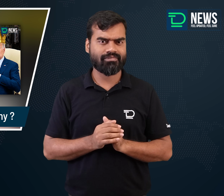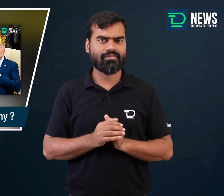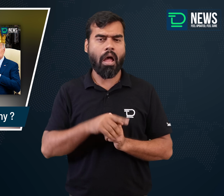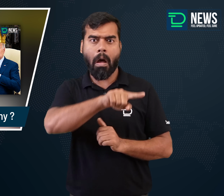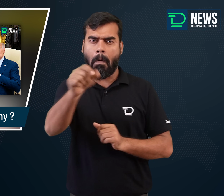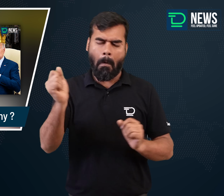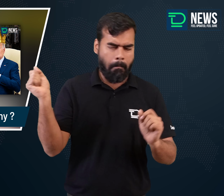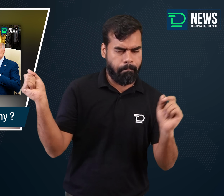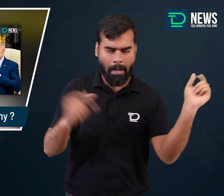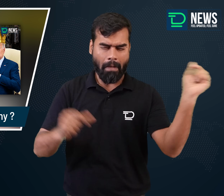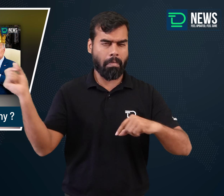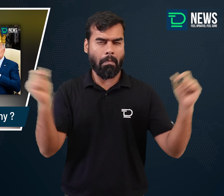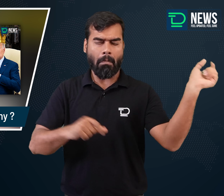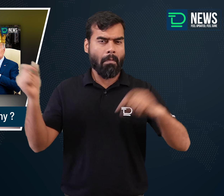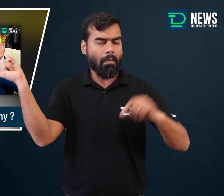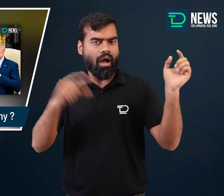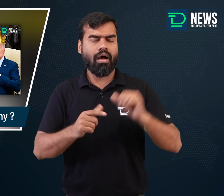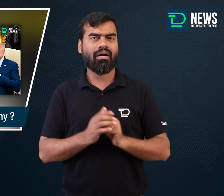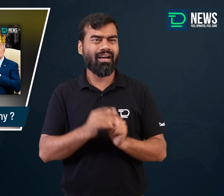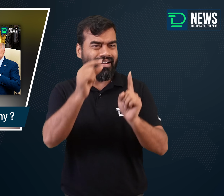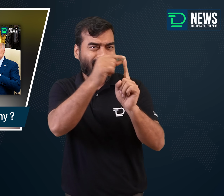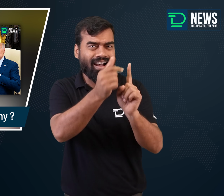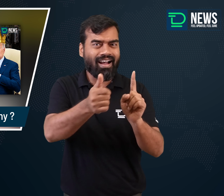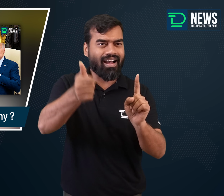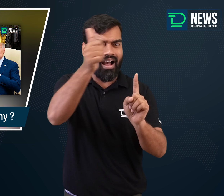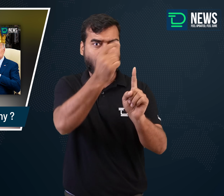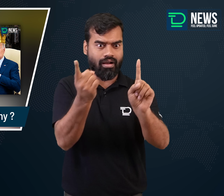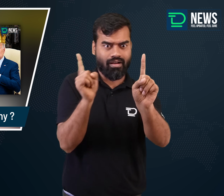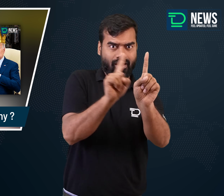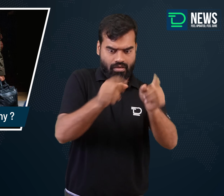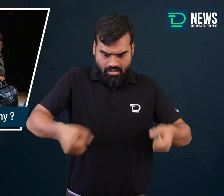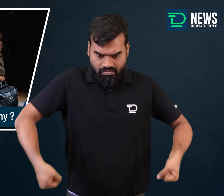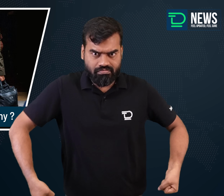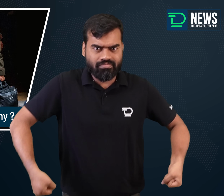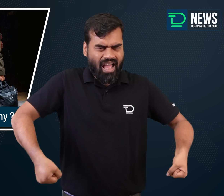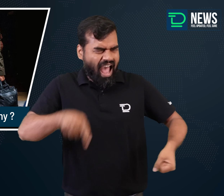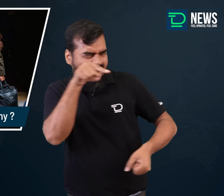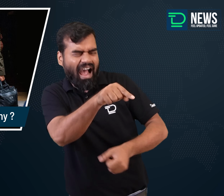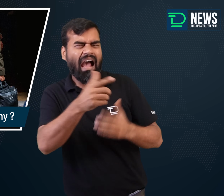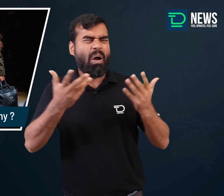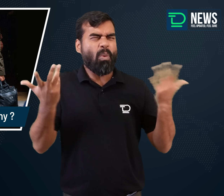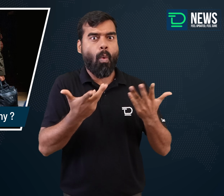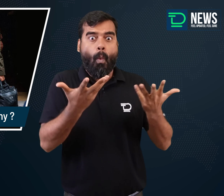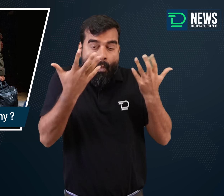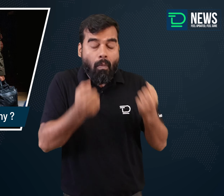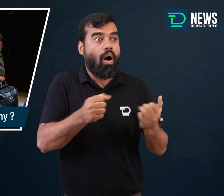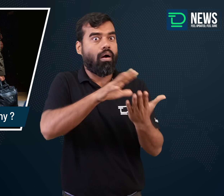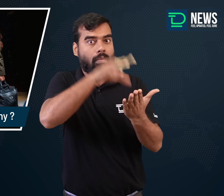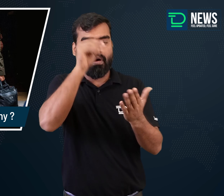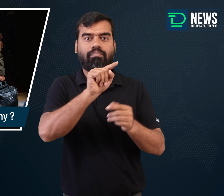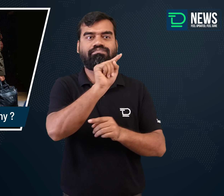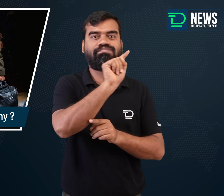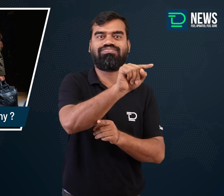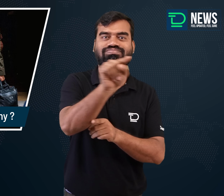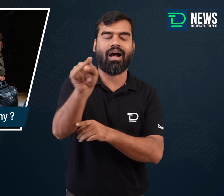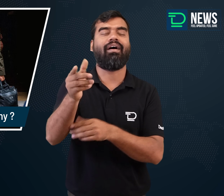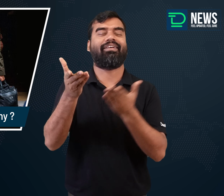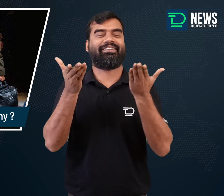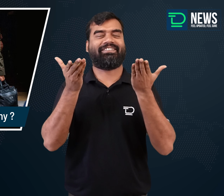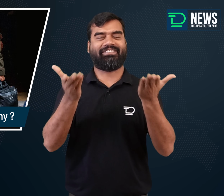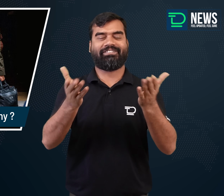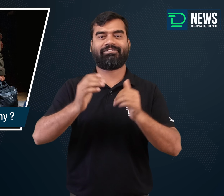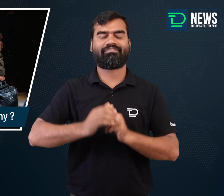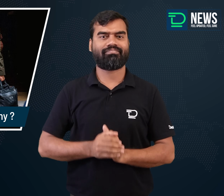Many have commented and want to learn more about the black suitcase carried wherever the president goes.